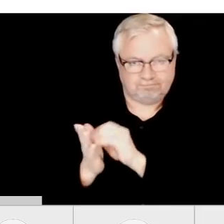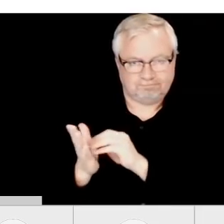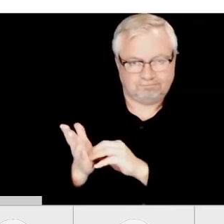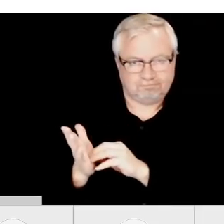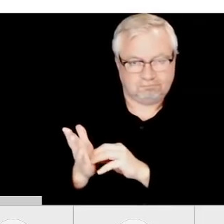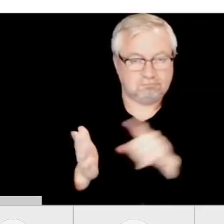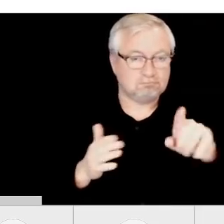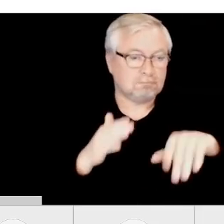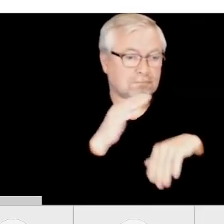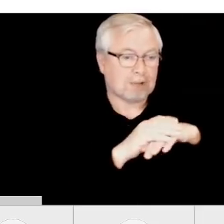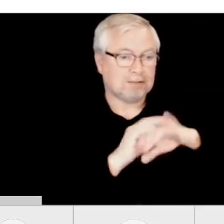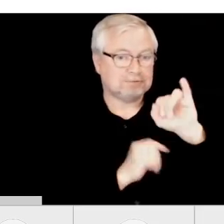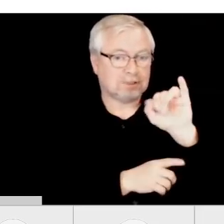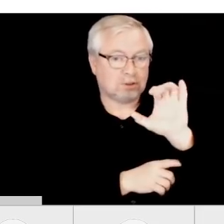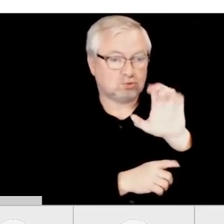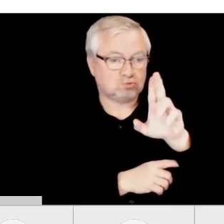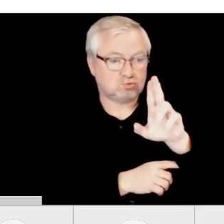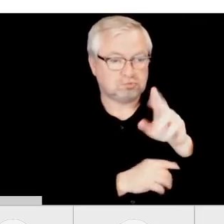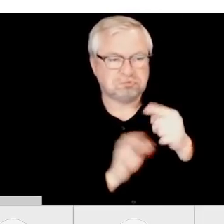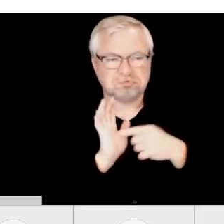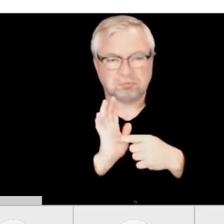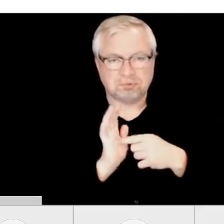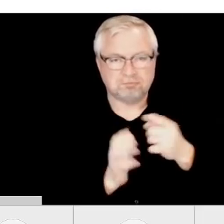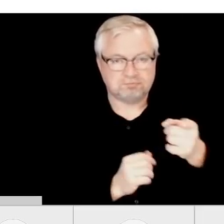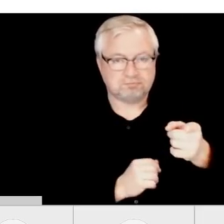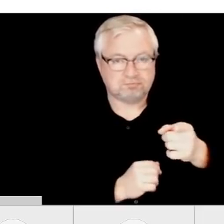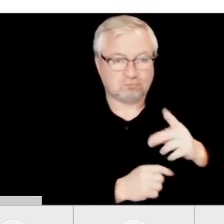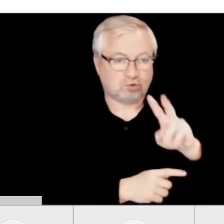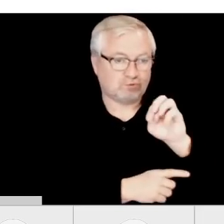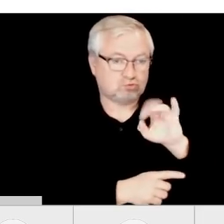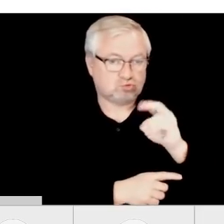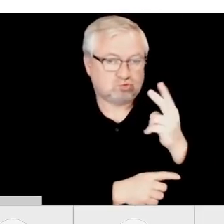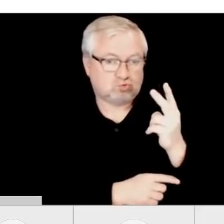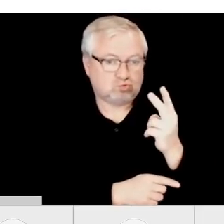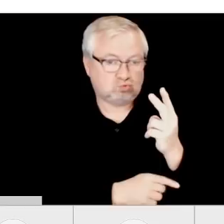So prior, in Version 2, that number reflects kind of what was coming out of